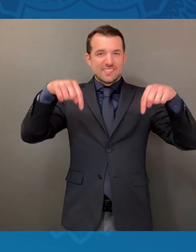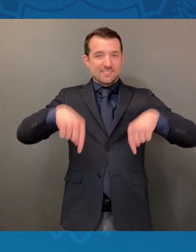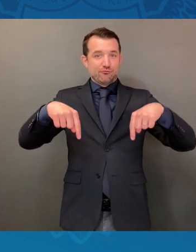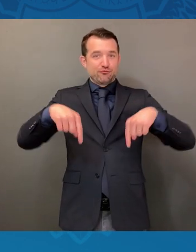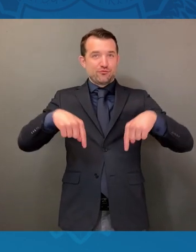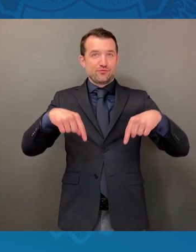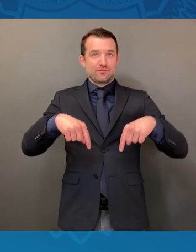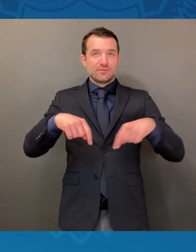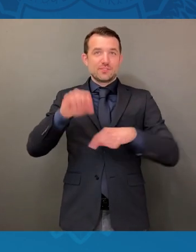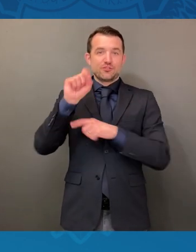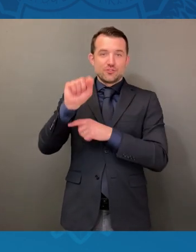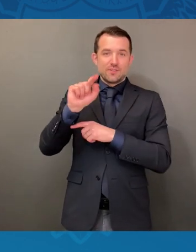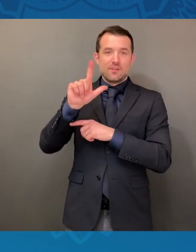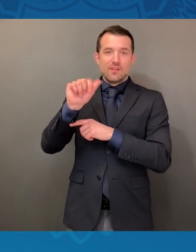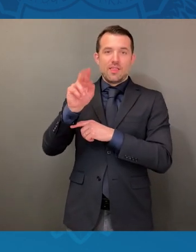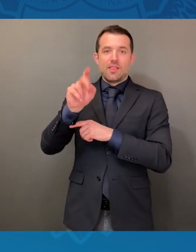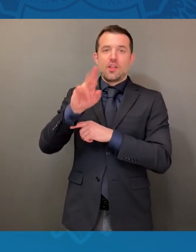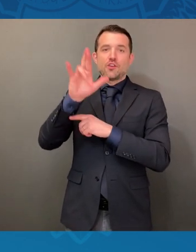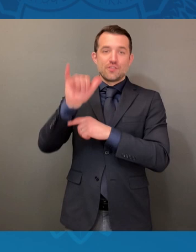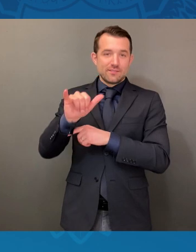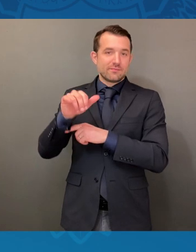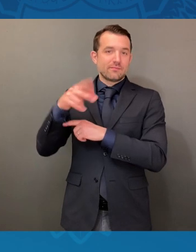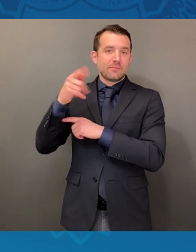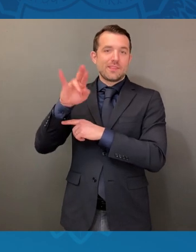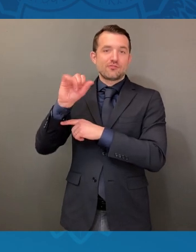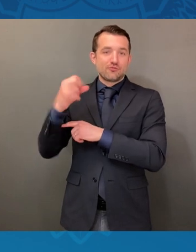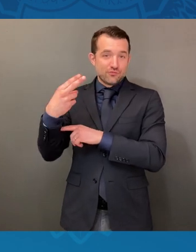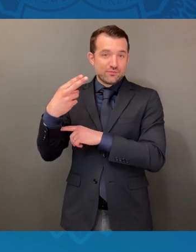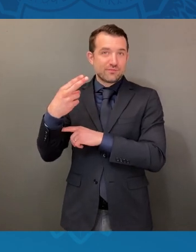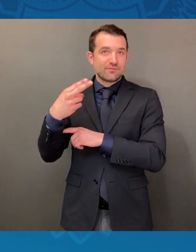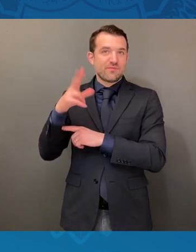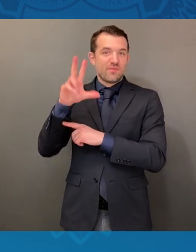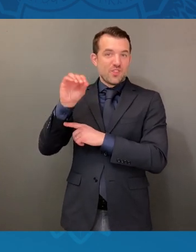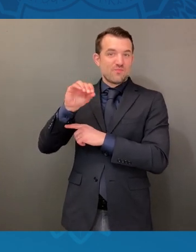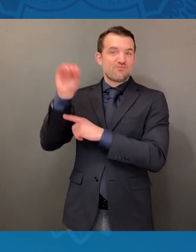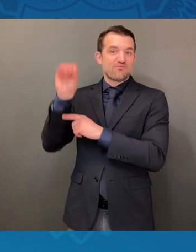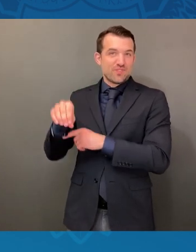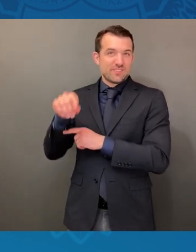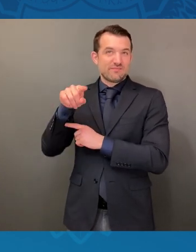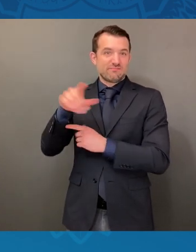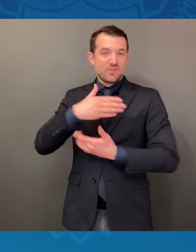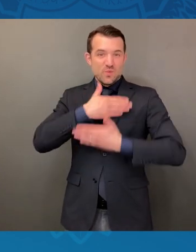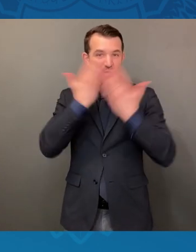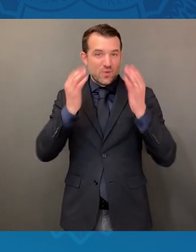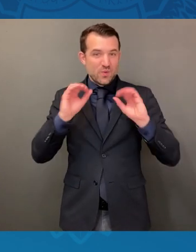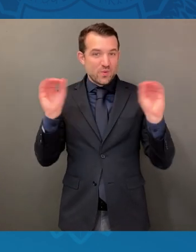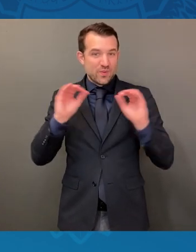do not have high speed internet around our country then, including here.